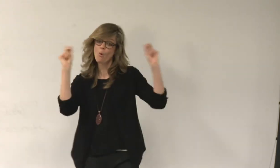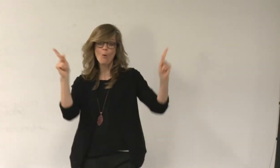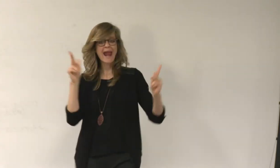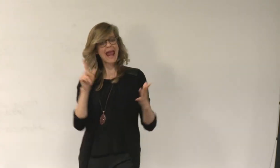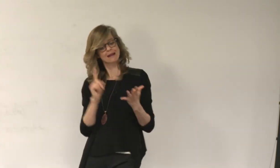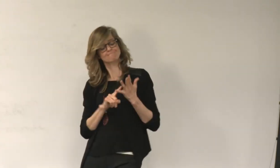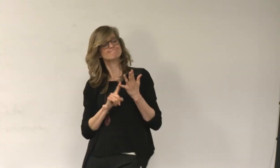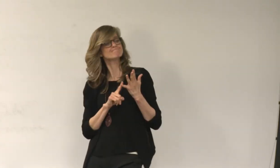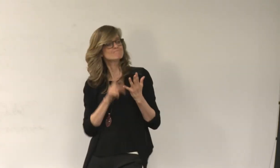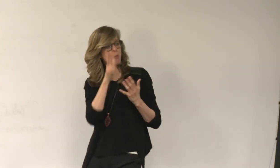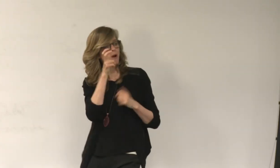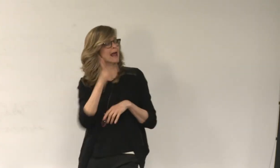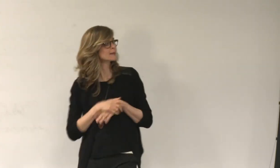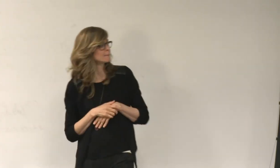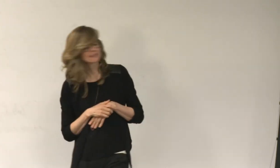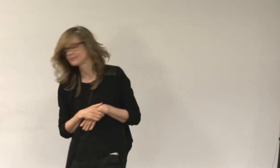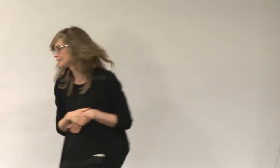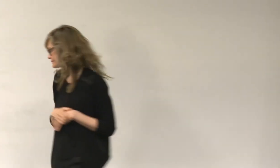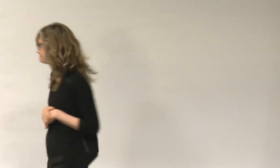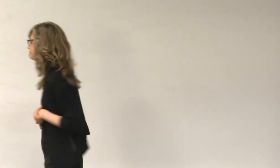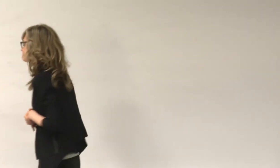AND I THOUGHT, OK, ORGASM IT IS.